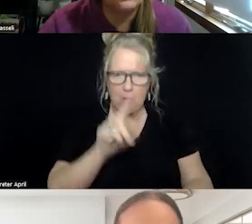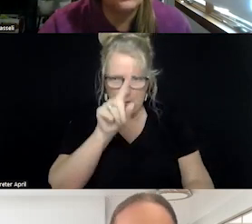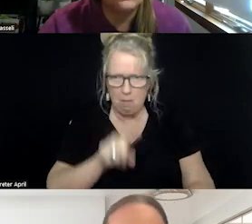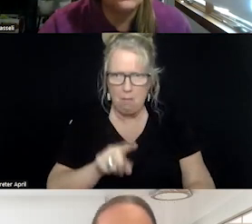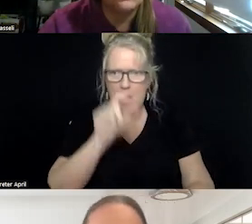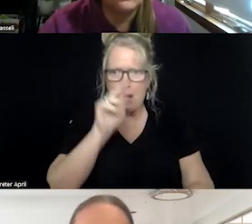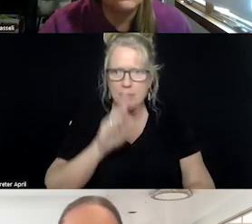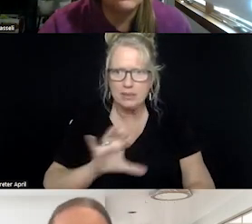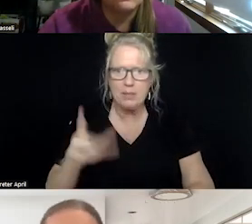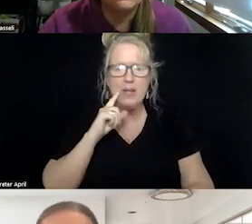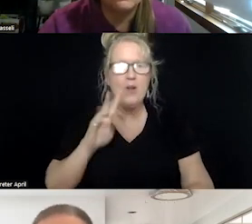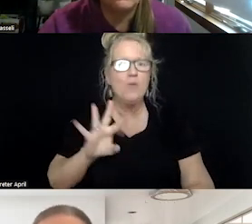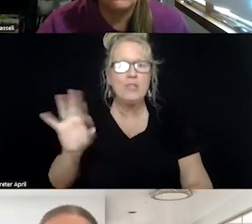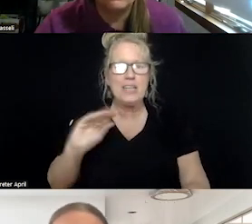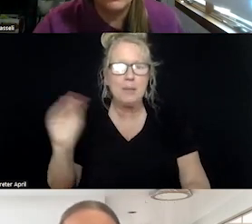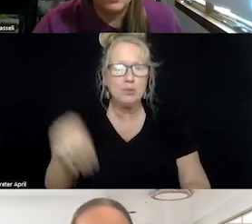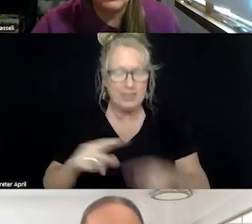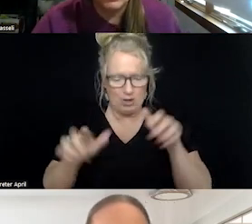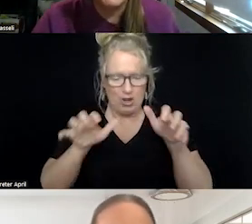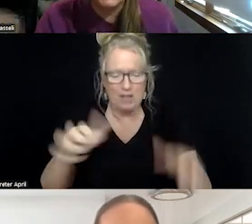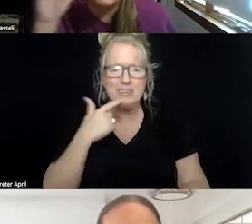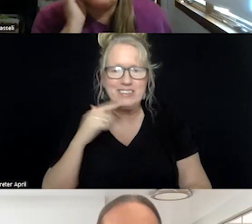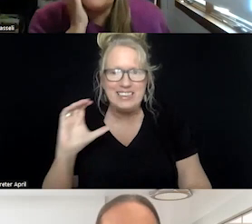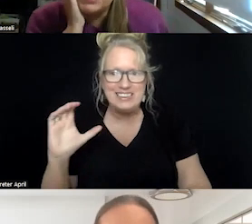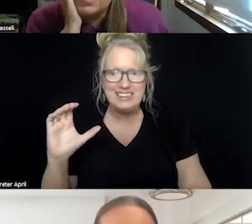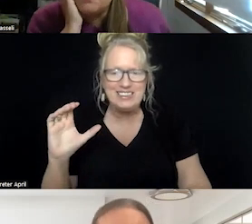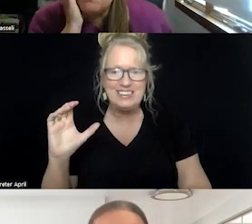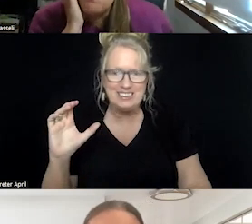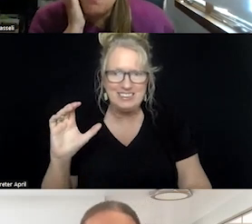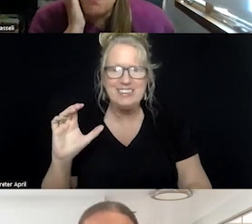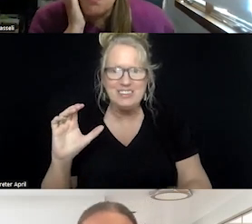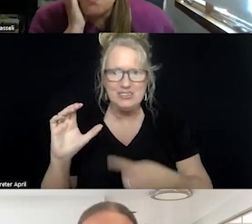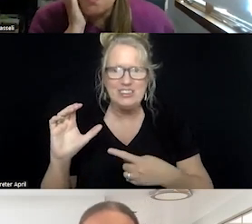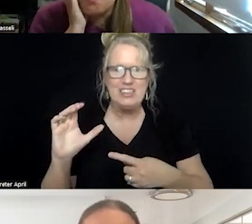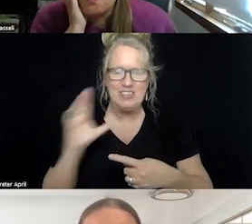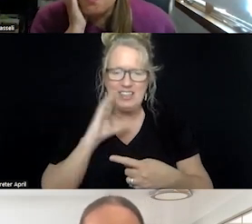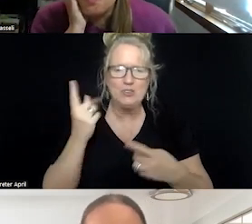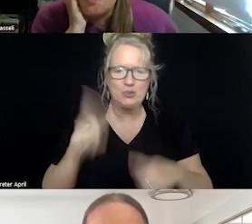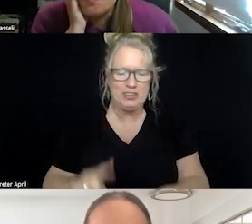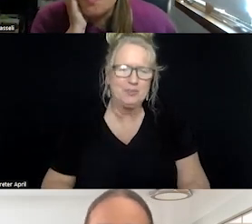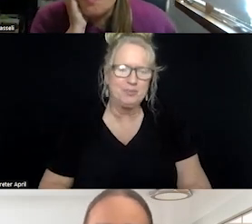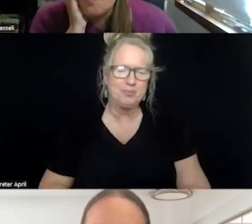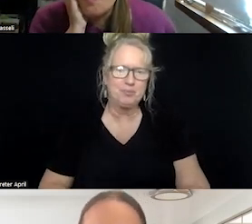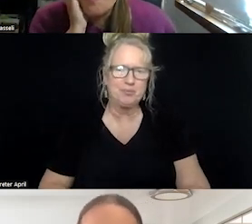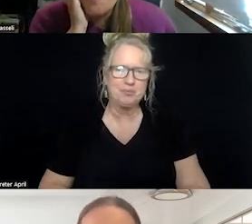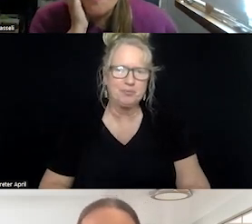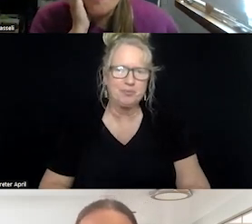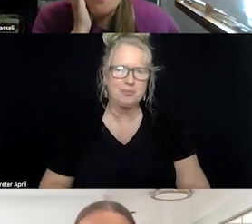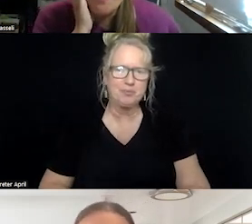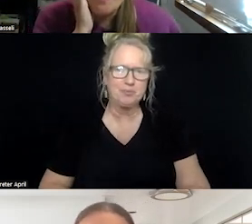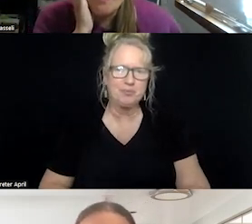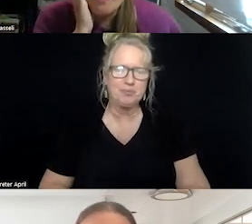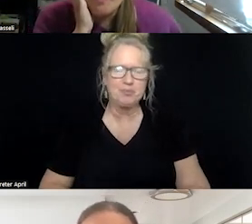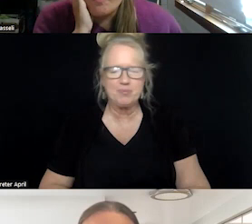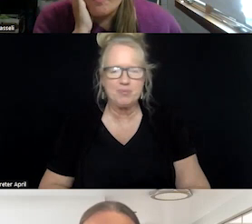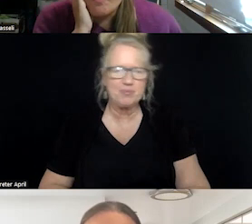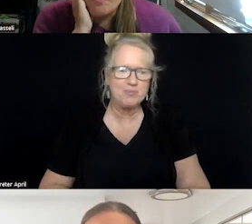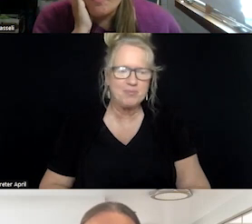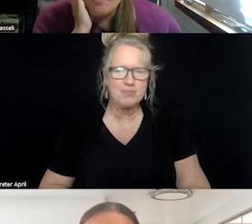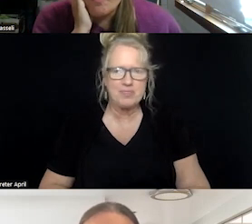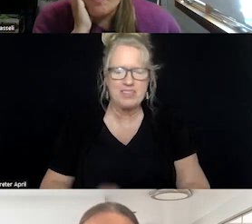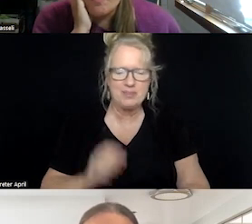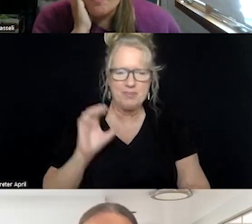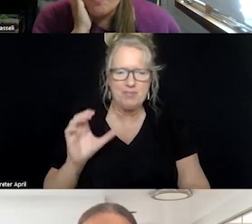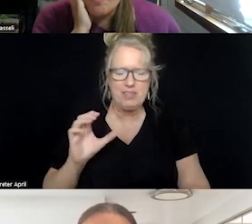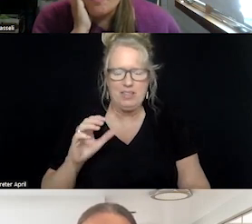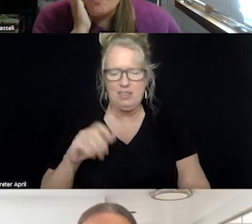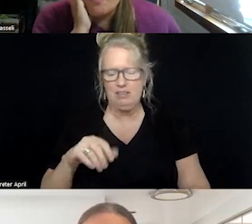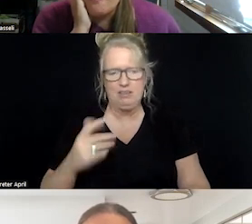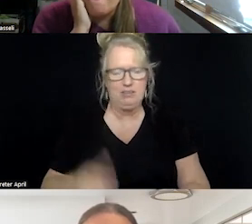WE HAVE 49% AGREEING WITH C. C IS 100 TIMES.